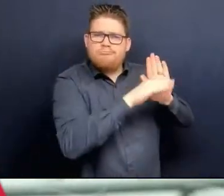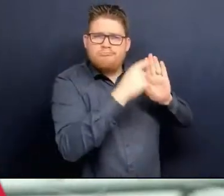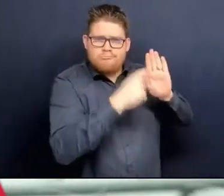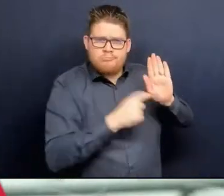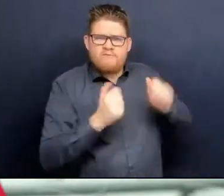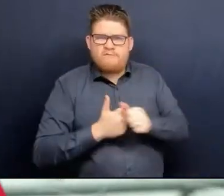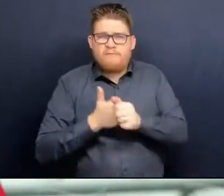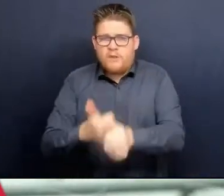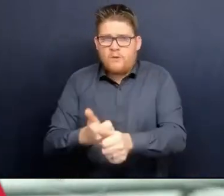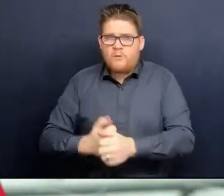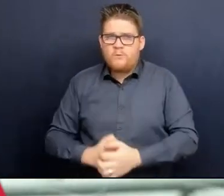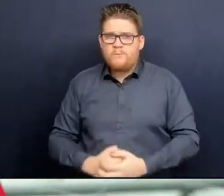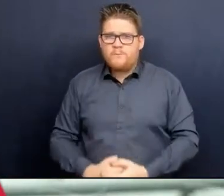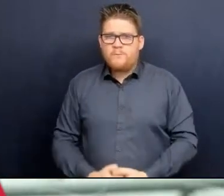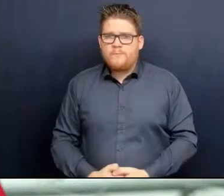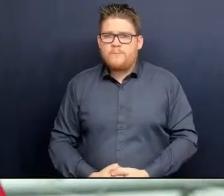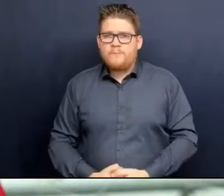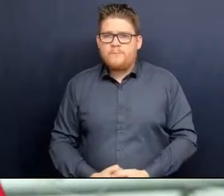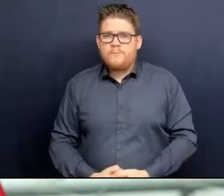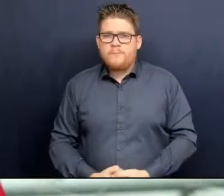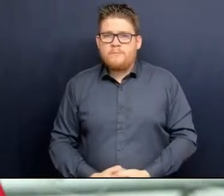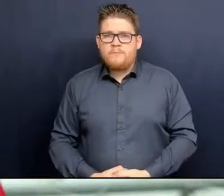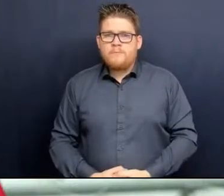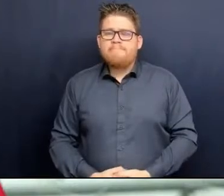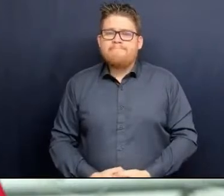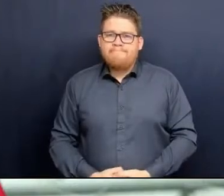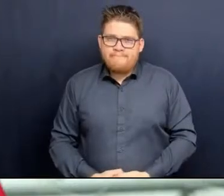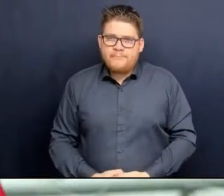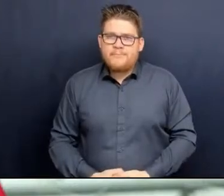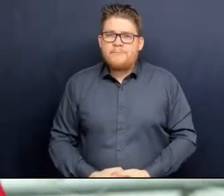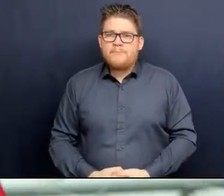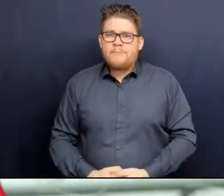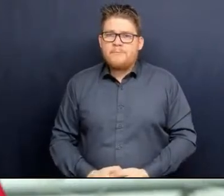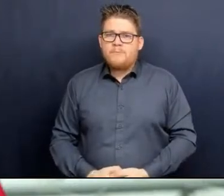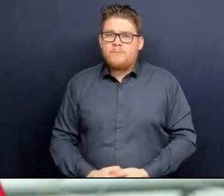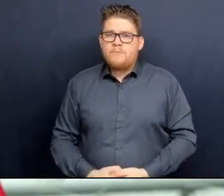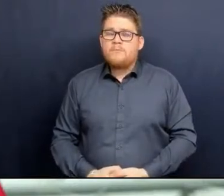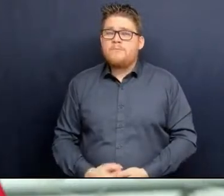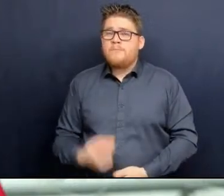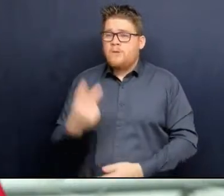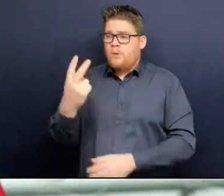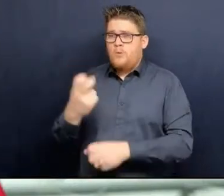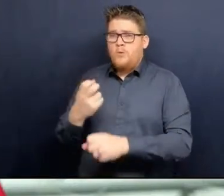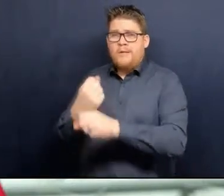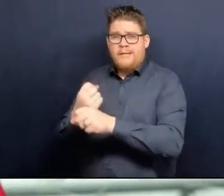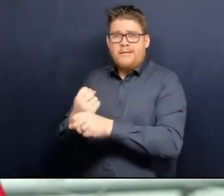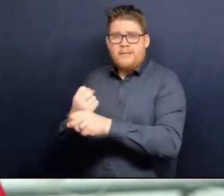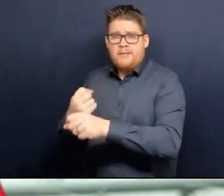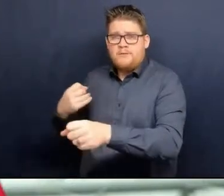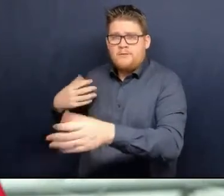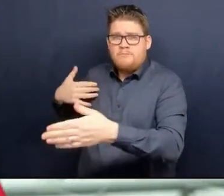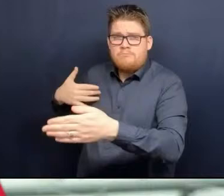here. But I also know that a lot of people are looking at this